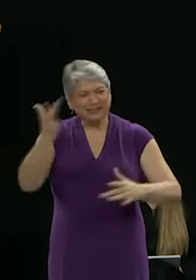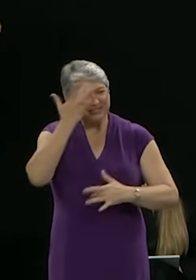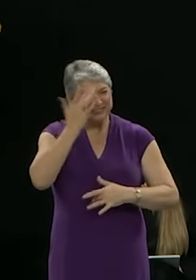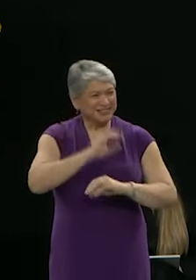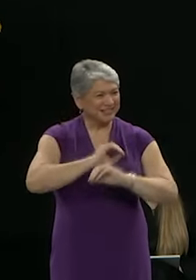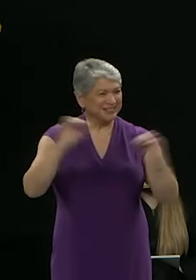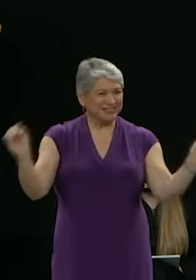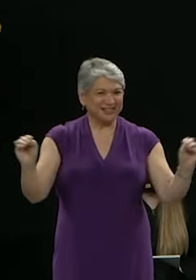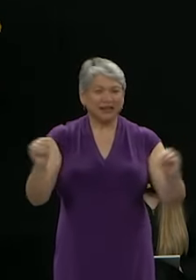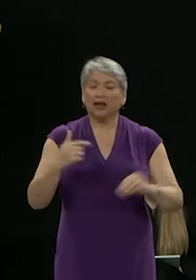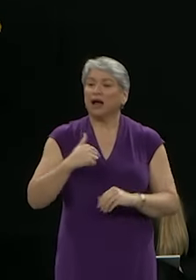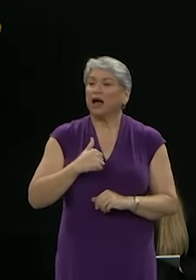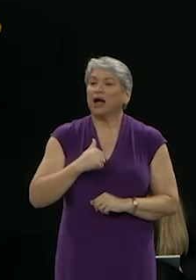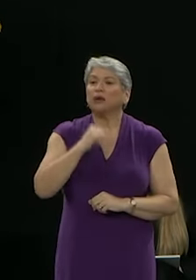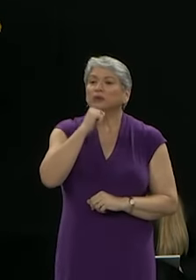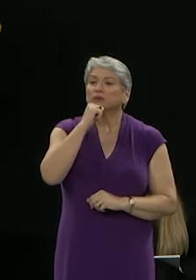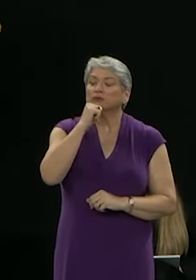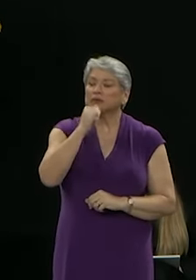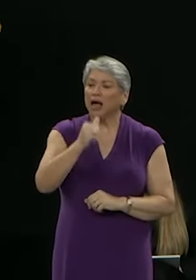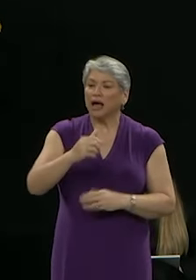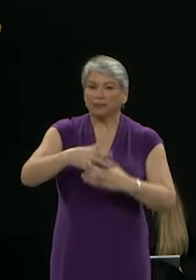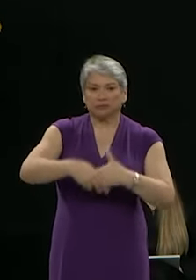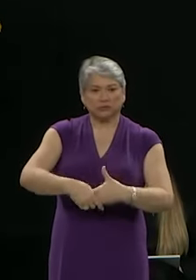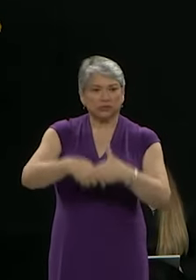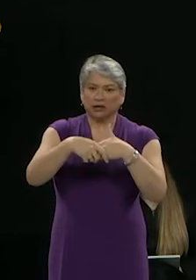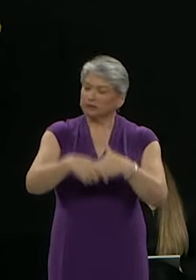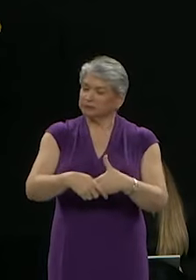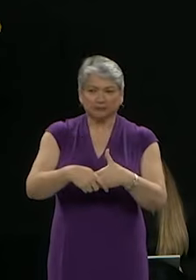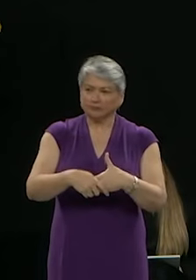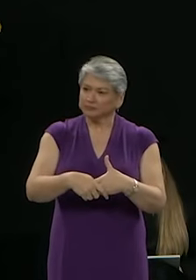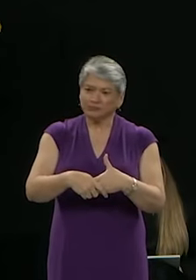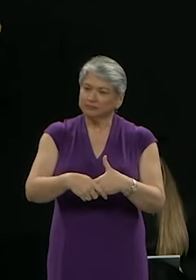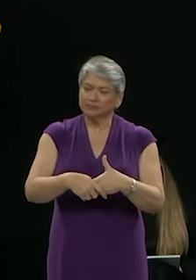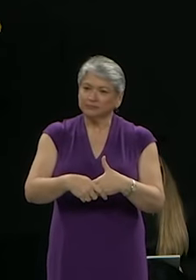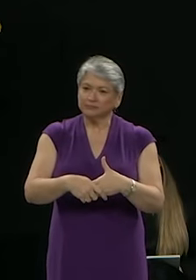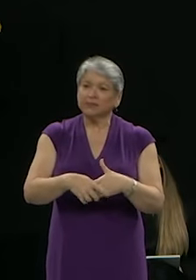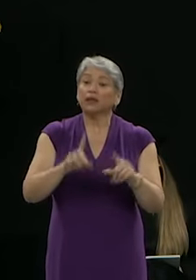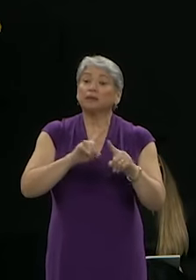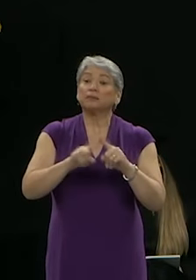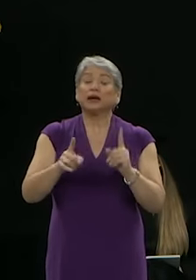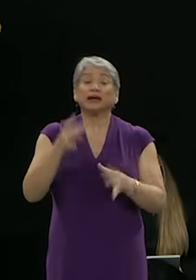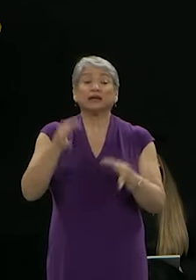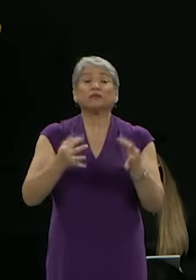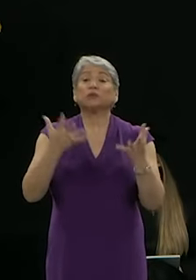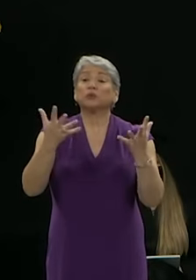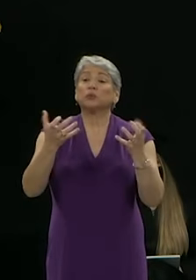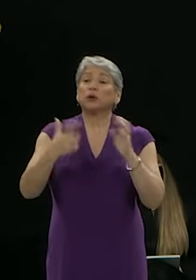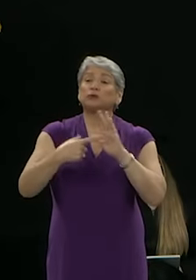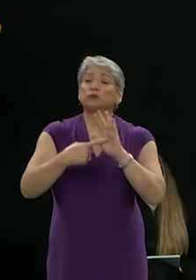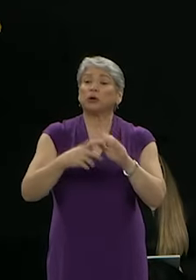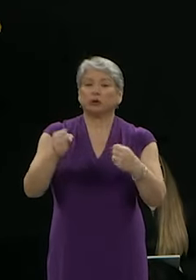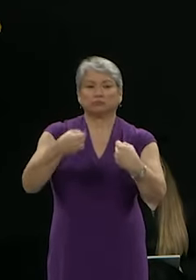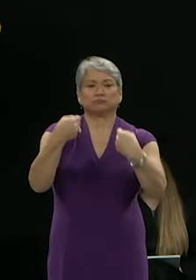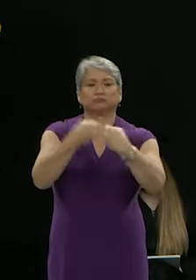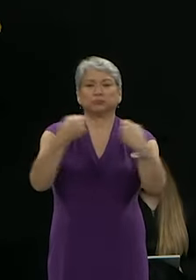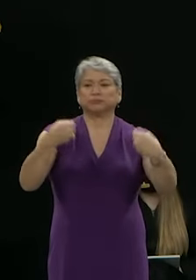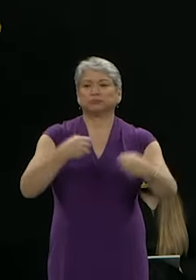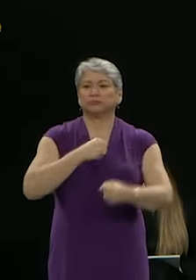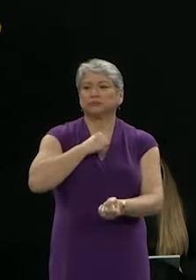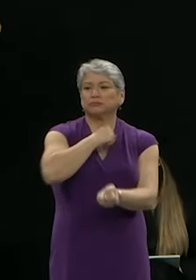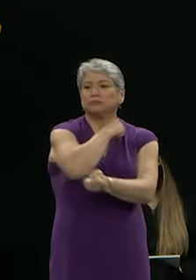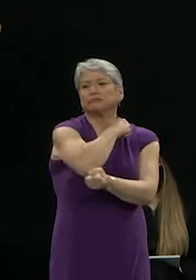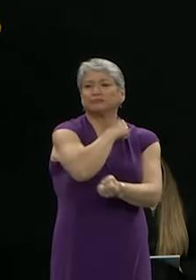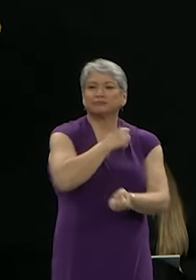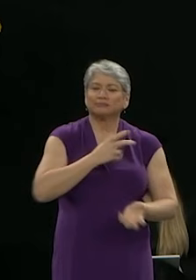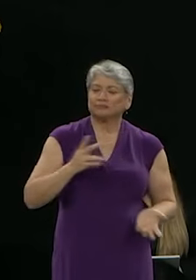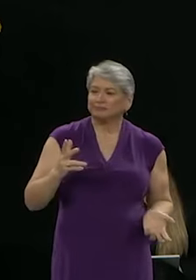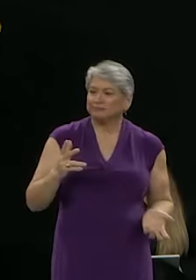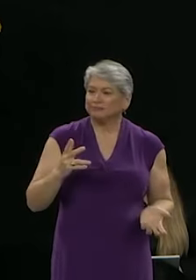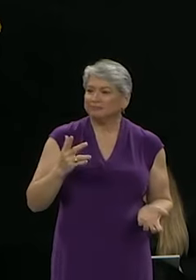I will not be shaking your hands, however, but if you’d like to extend your fist for a fist bump or your elbow for an elbow bump,